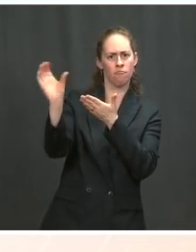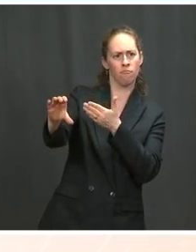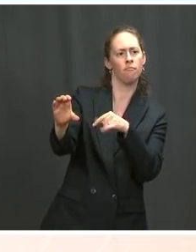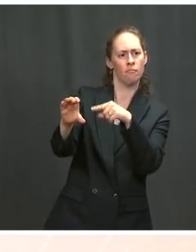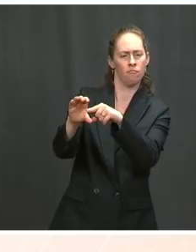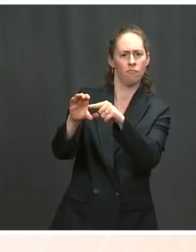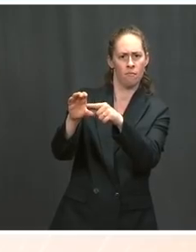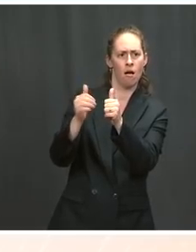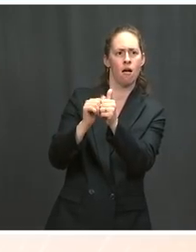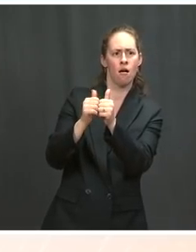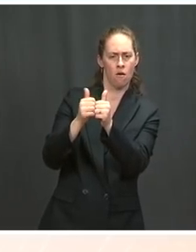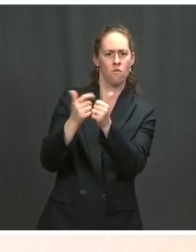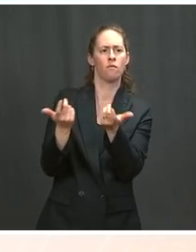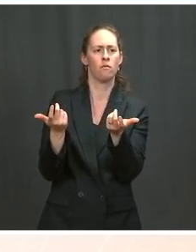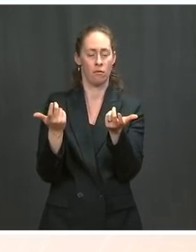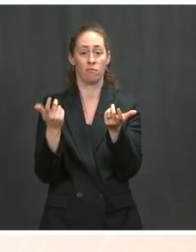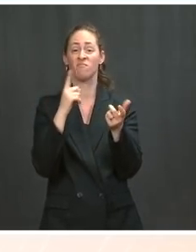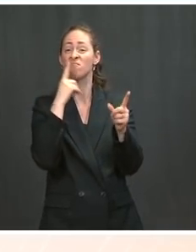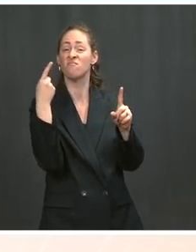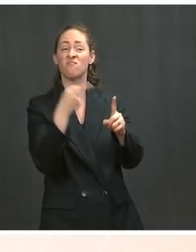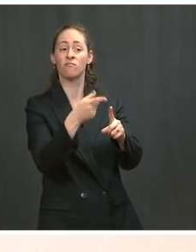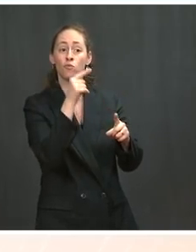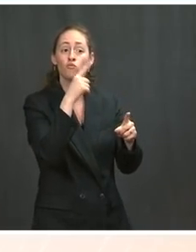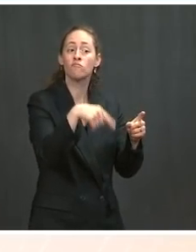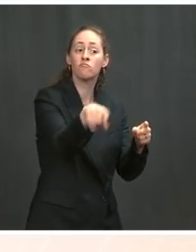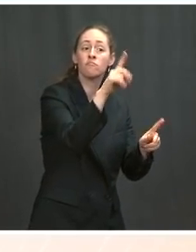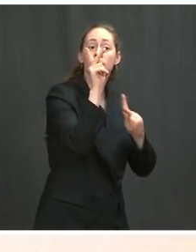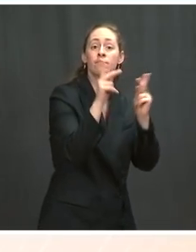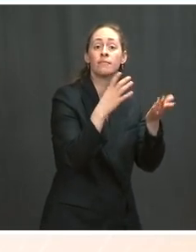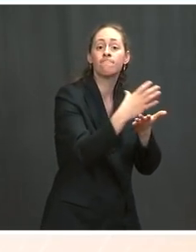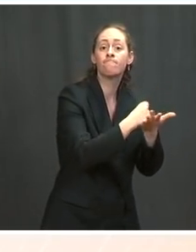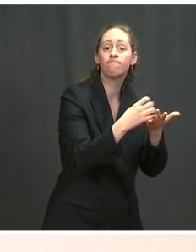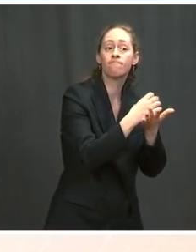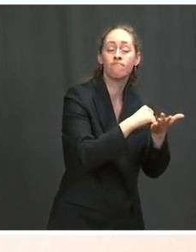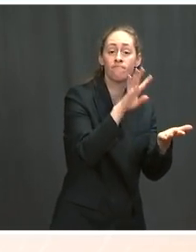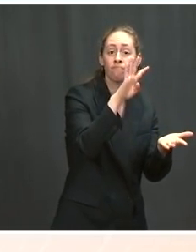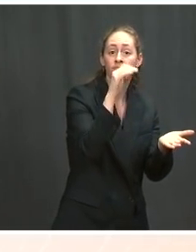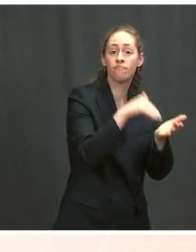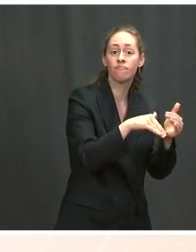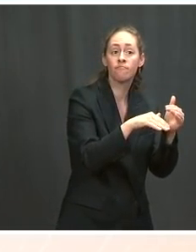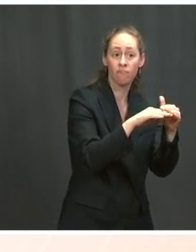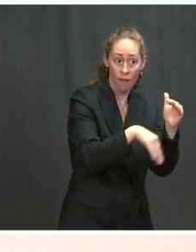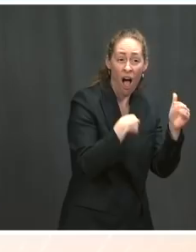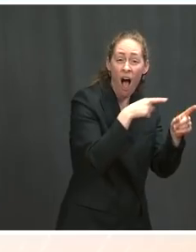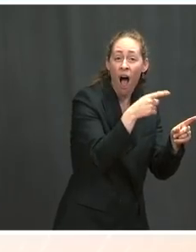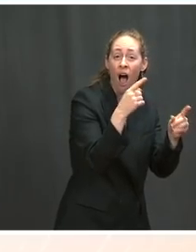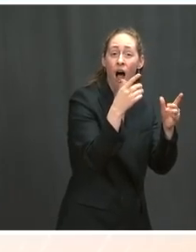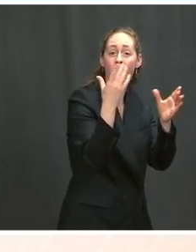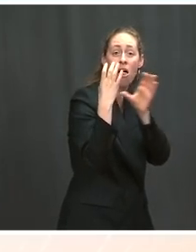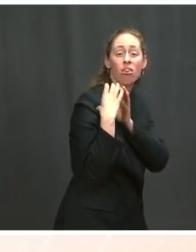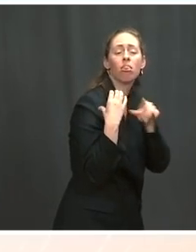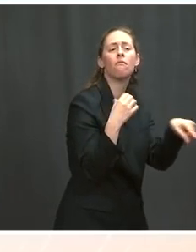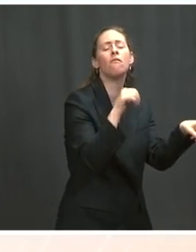So if they feel that the 2017 -- changing the 2017 tax -- tax laws --